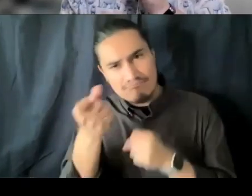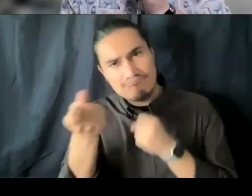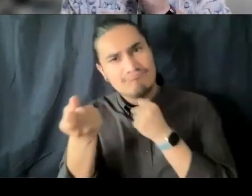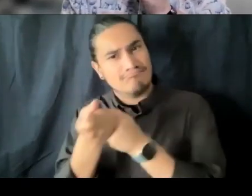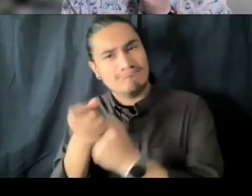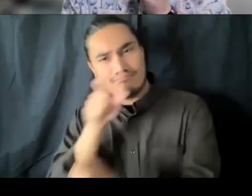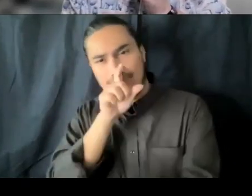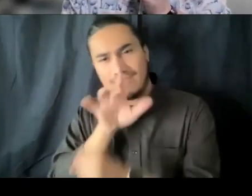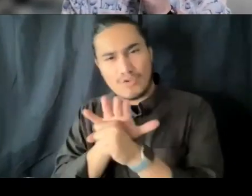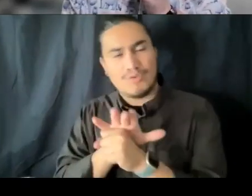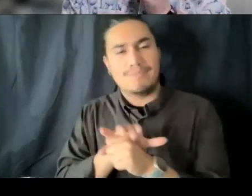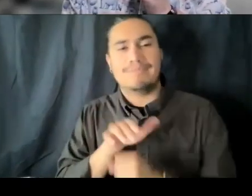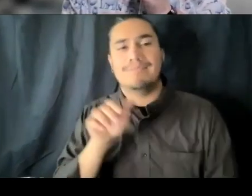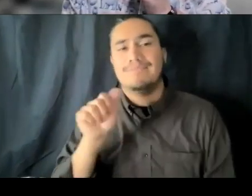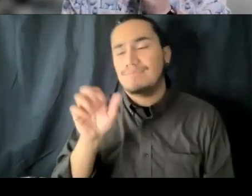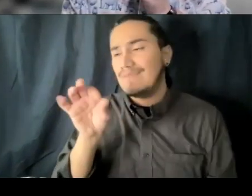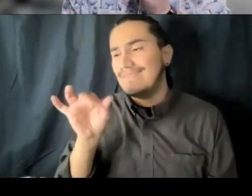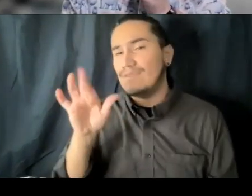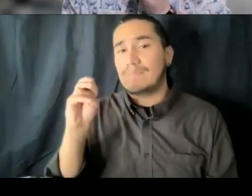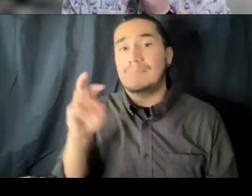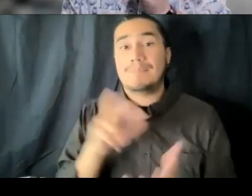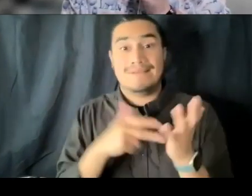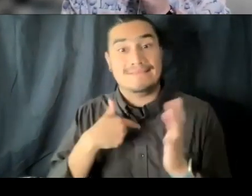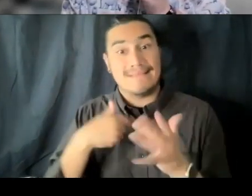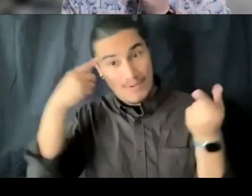Affirmation doesn't mean you have to agree with everything someone says.